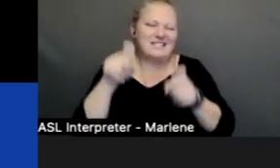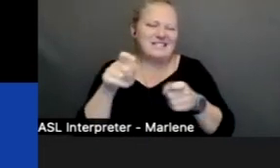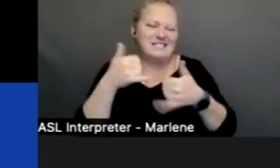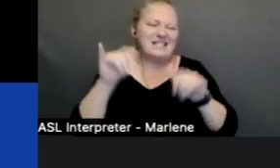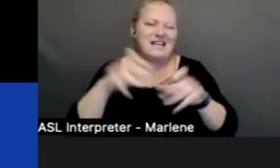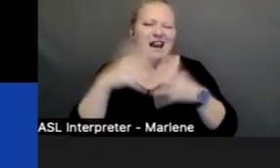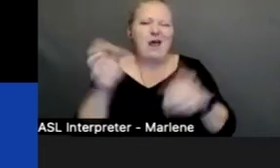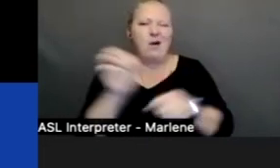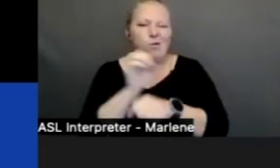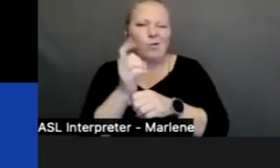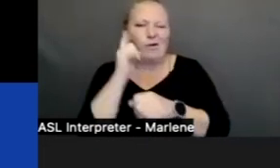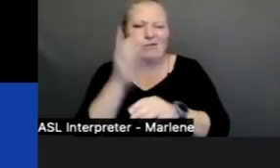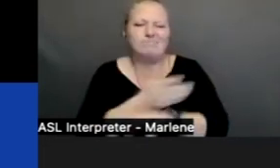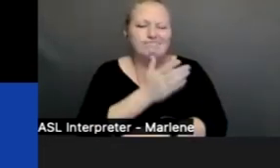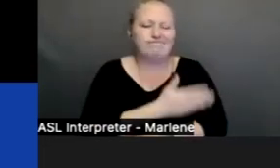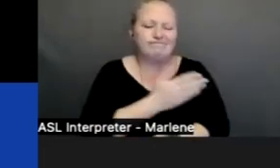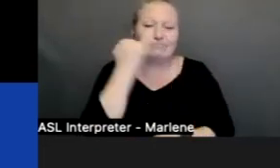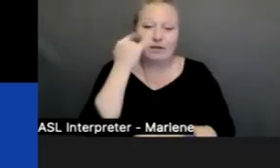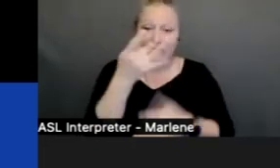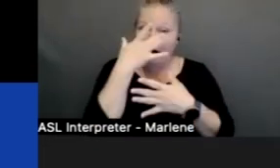And if you're interested in reviewing last month's meeting,